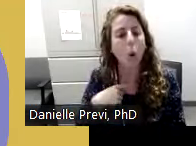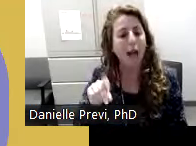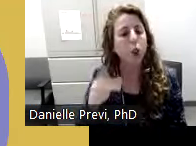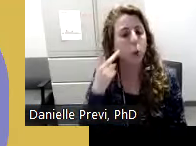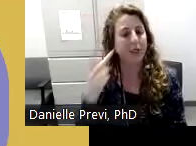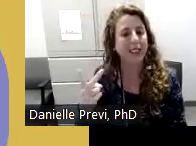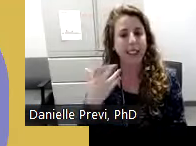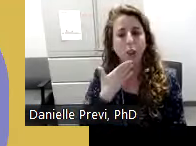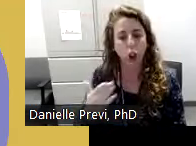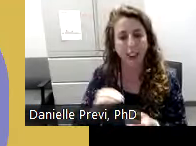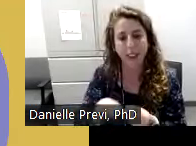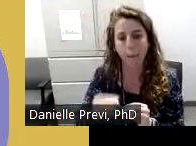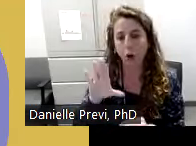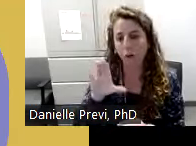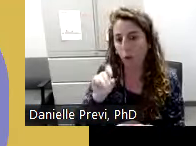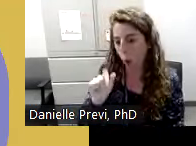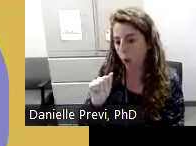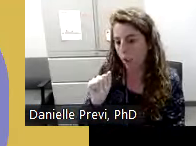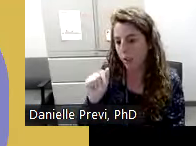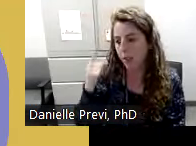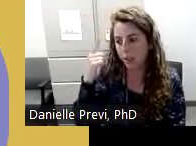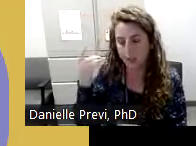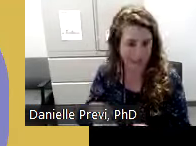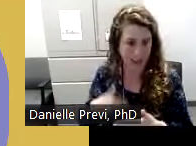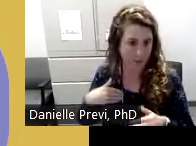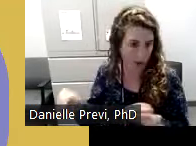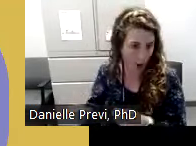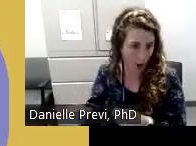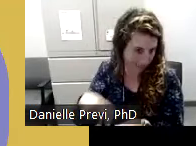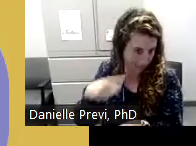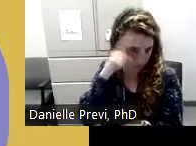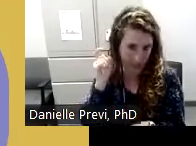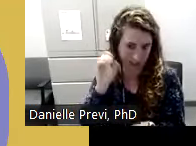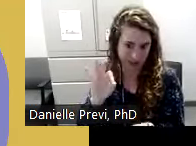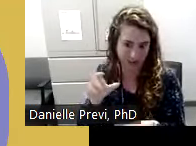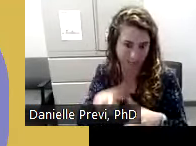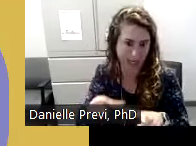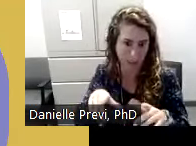typically children who are hearing but have deaf parents. I see a good number of those students